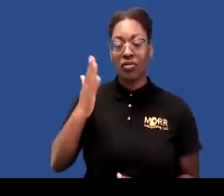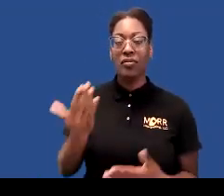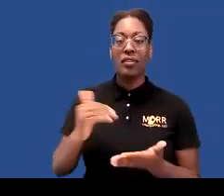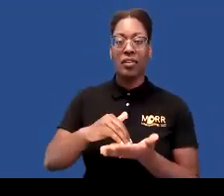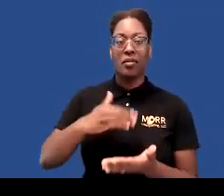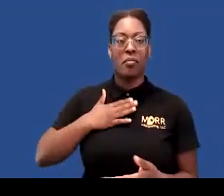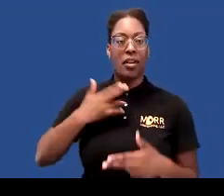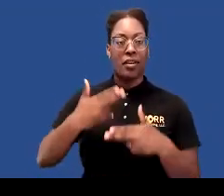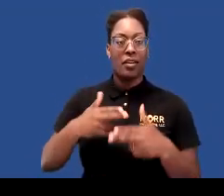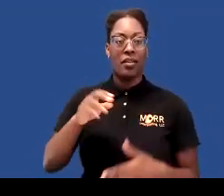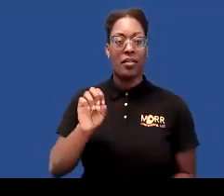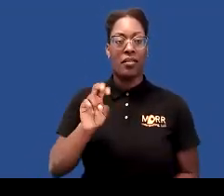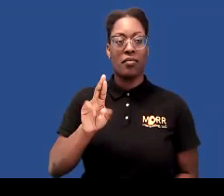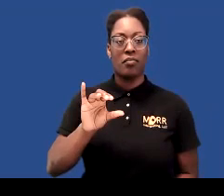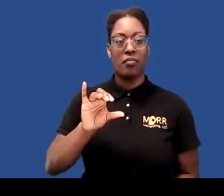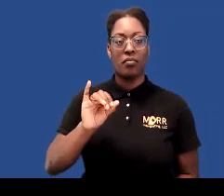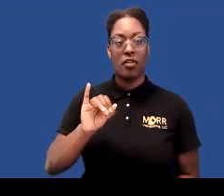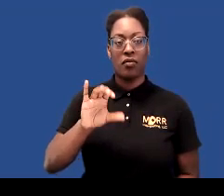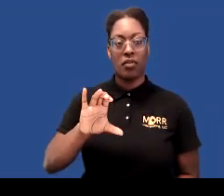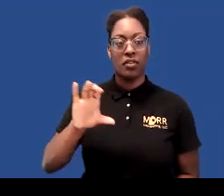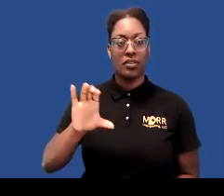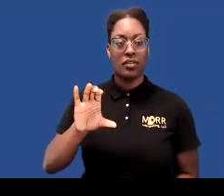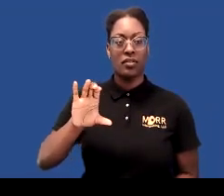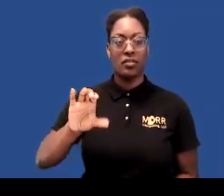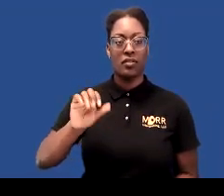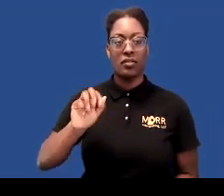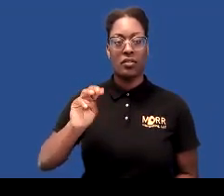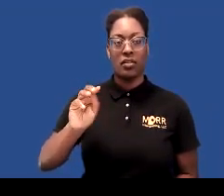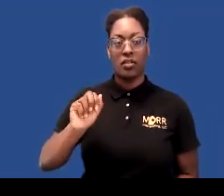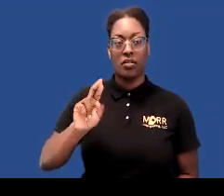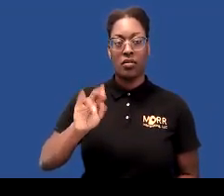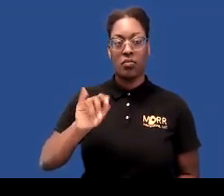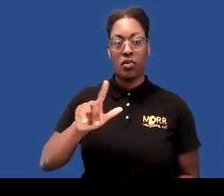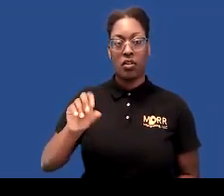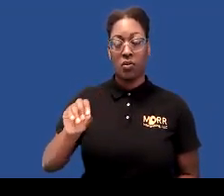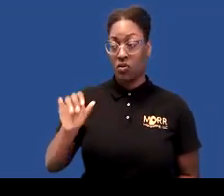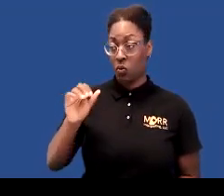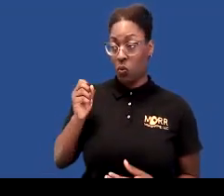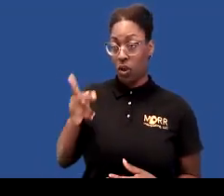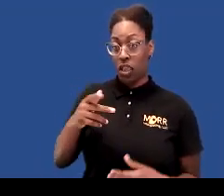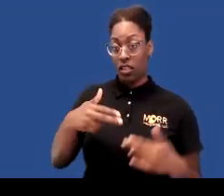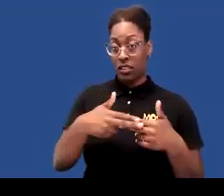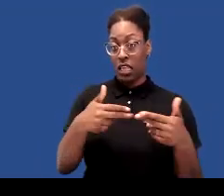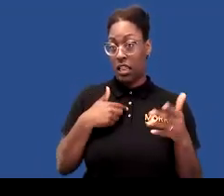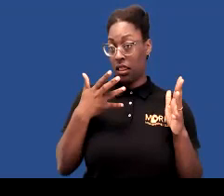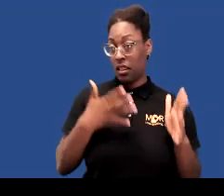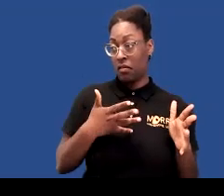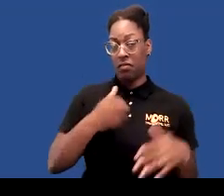I don't know, Sarah, do you want to-- [Sarah, facilitator]: It s A-okay for you to leave that slide up, yes. Thank you so much, Eric.